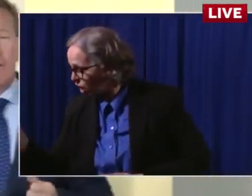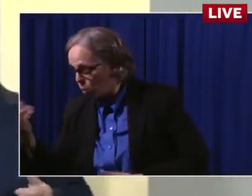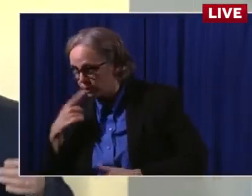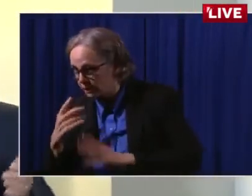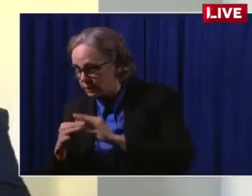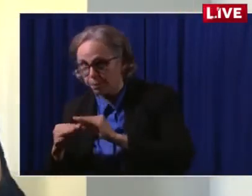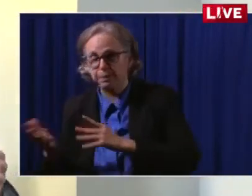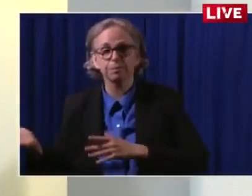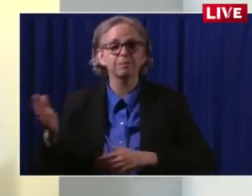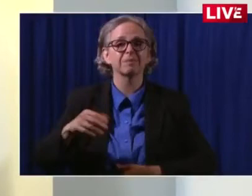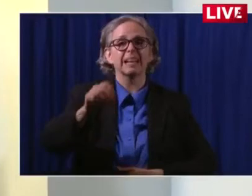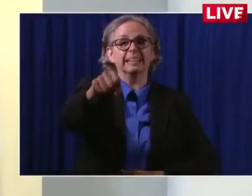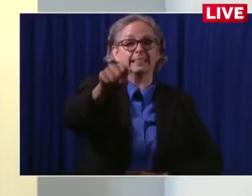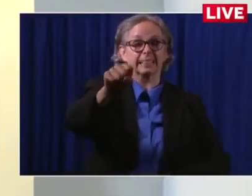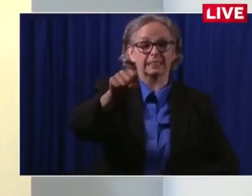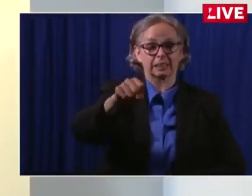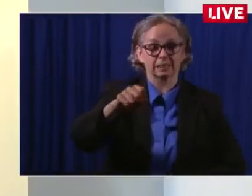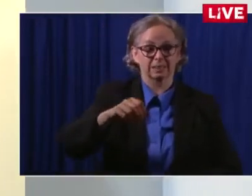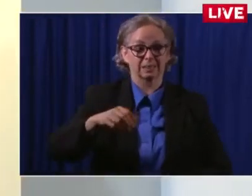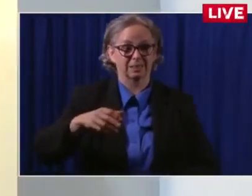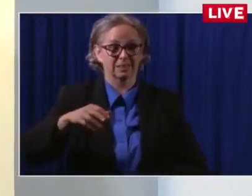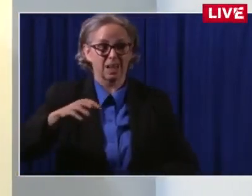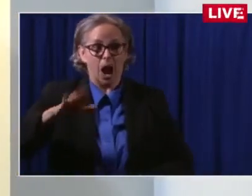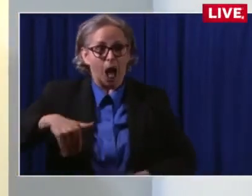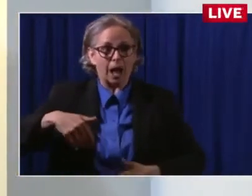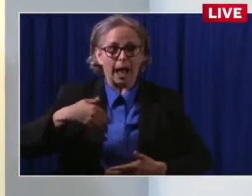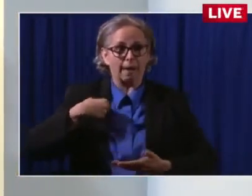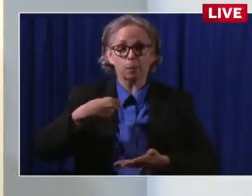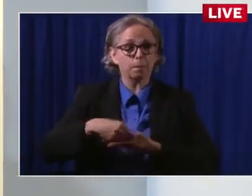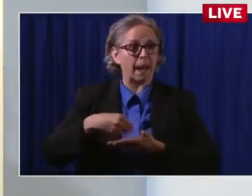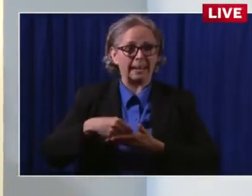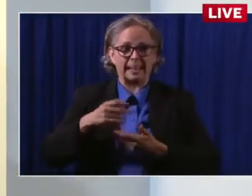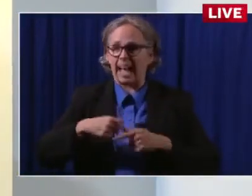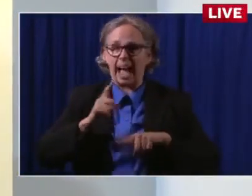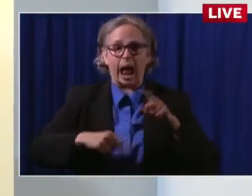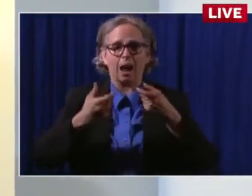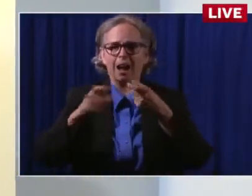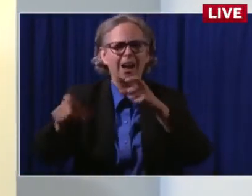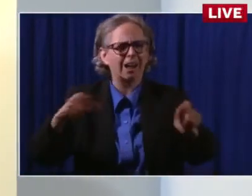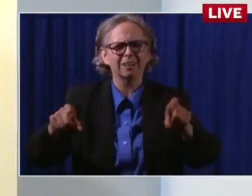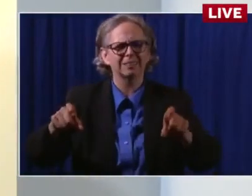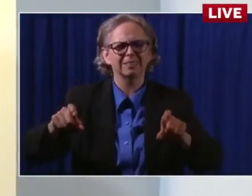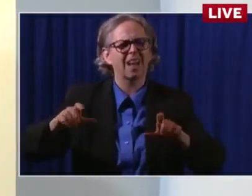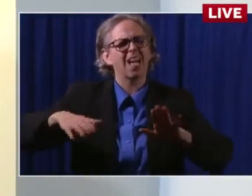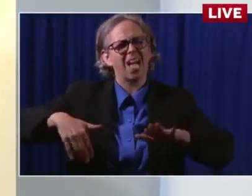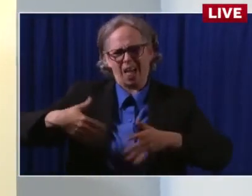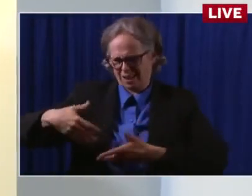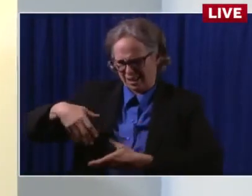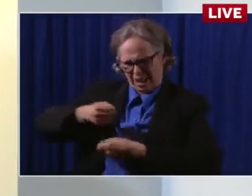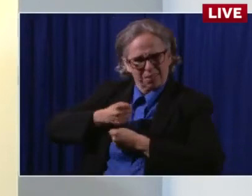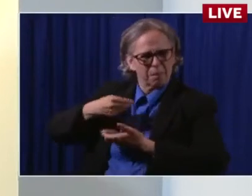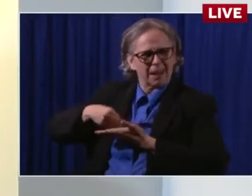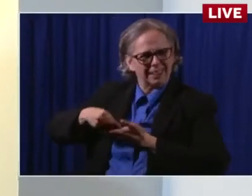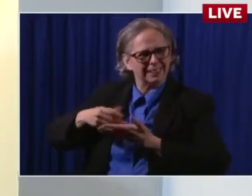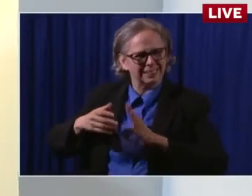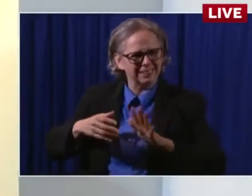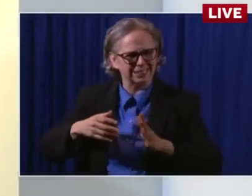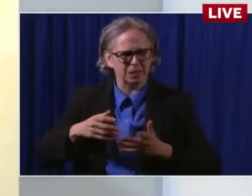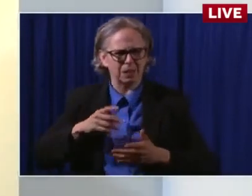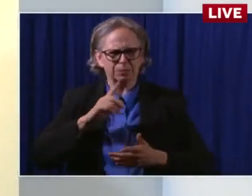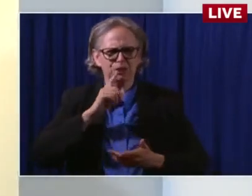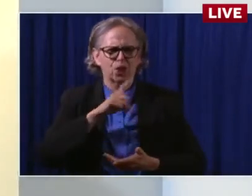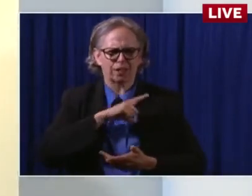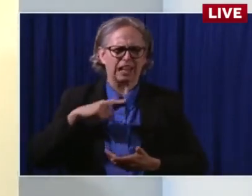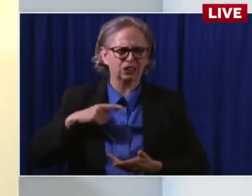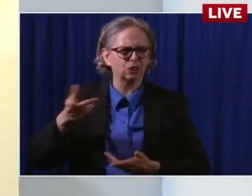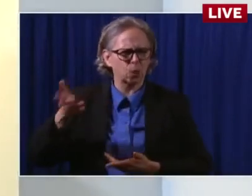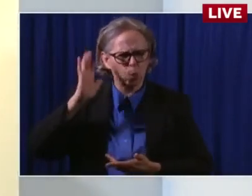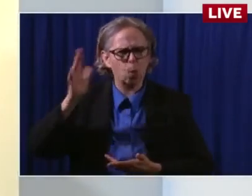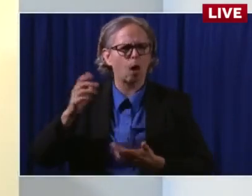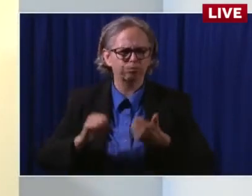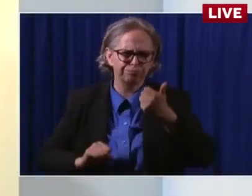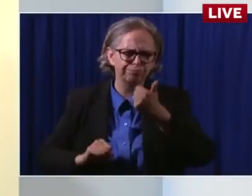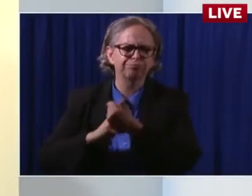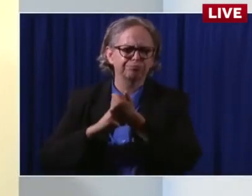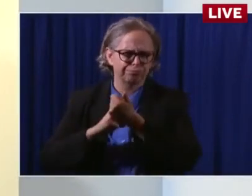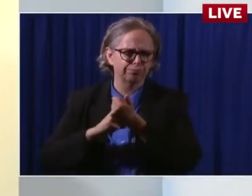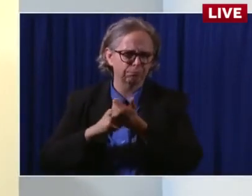WE CANNOT SPEND MONEY WE DO NOT HAVE YET, SO WE ARE GOING TO WAIT ON THE LEGISLATURE TO GET THIS DONE, AND I AM SURE THEY WILL BE ENTHUSIASTIC ABOUT SUPPORTING